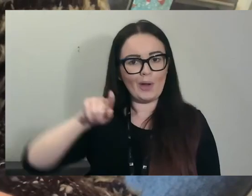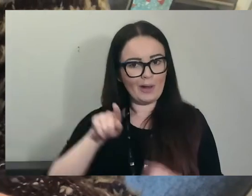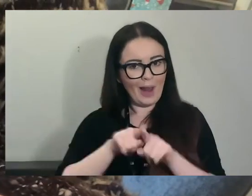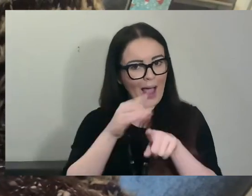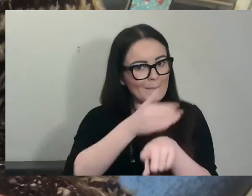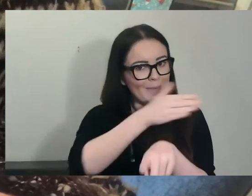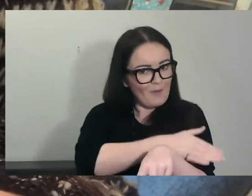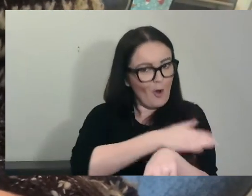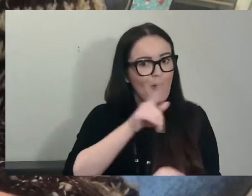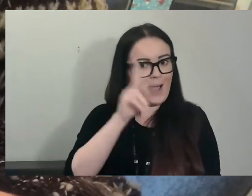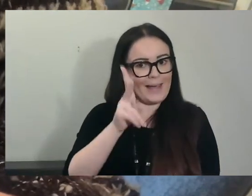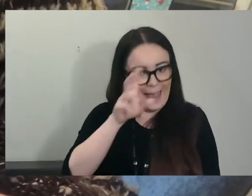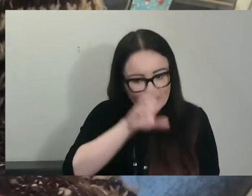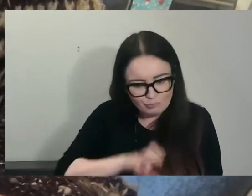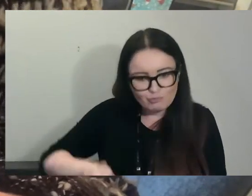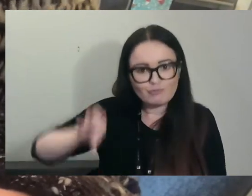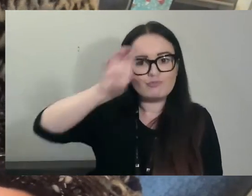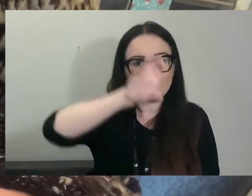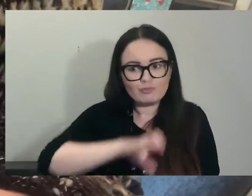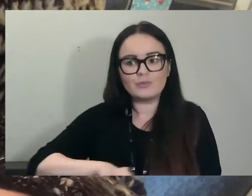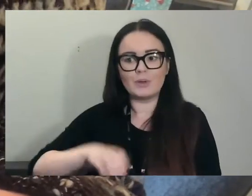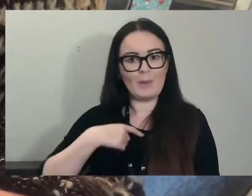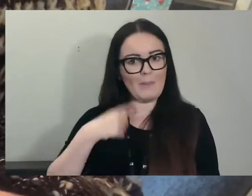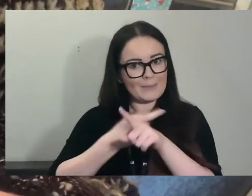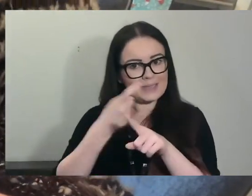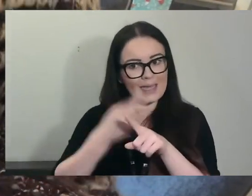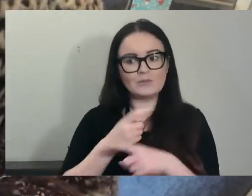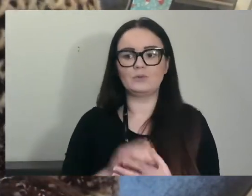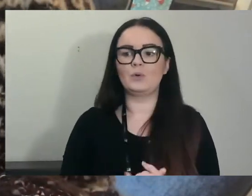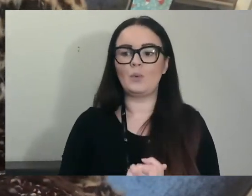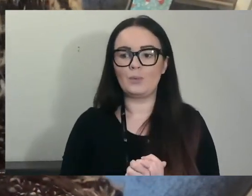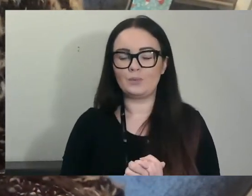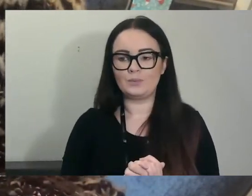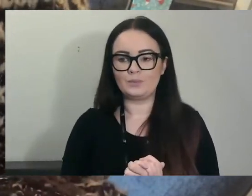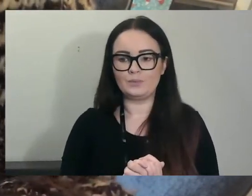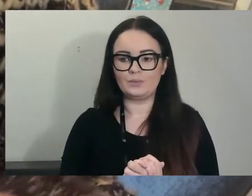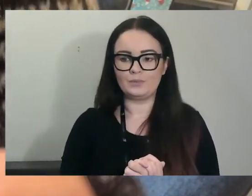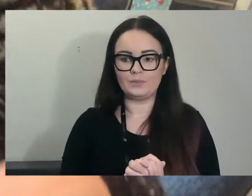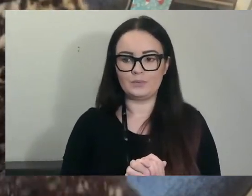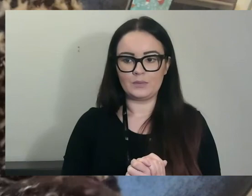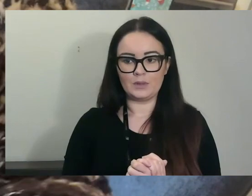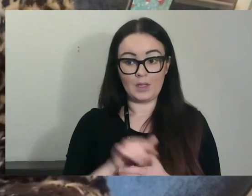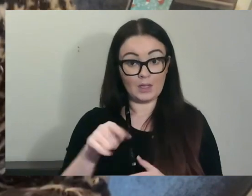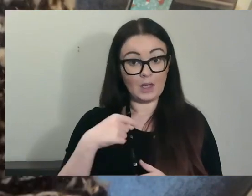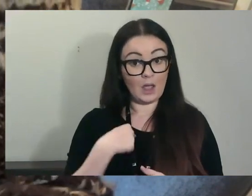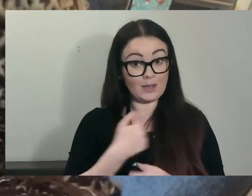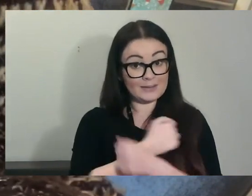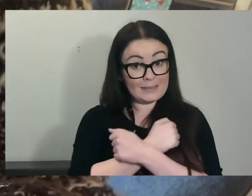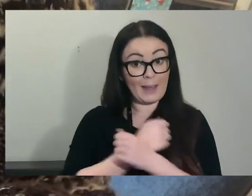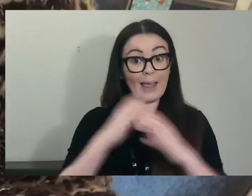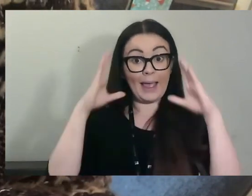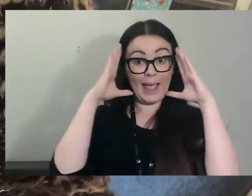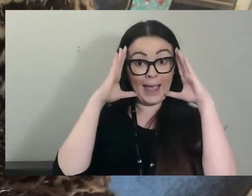on the other sheet, a big oval with my potato. There we go. And that's my teddy bear's head